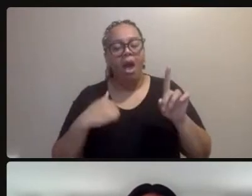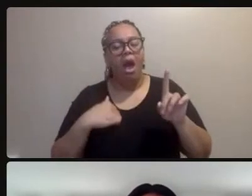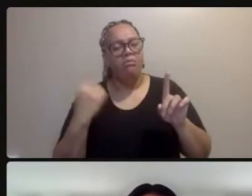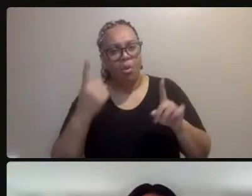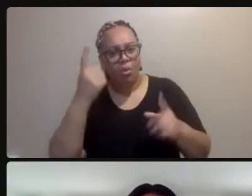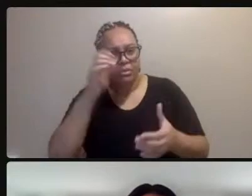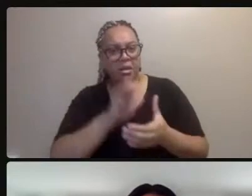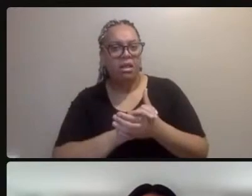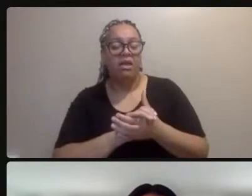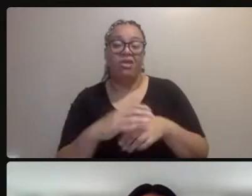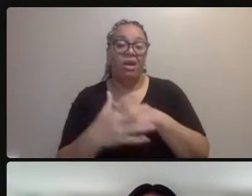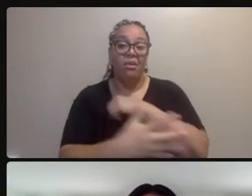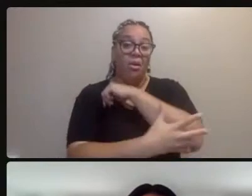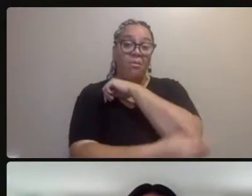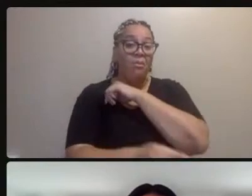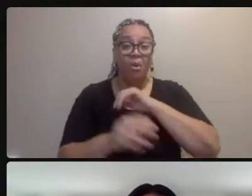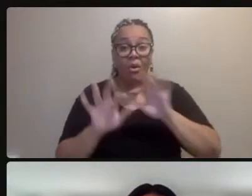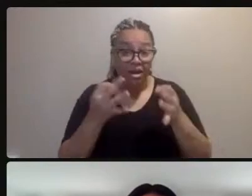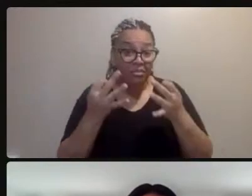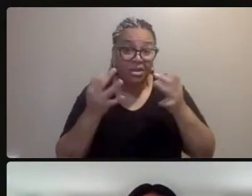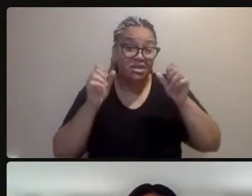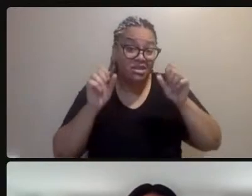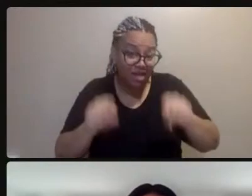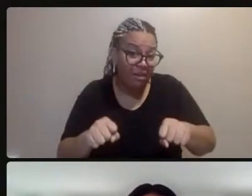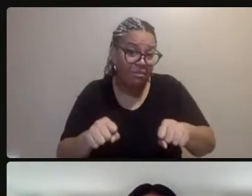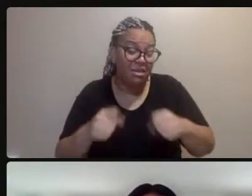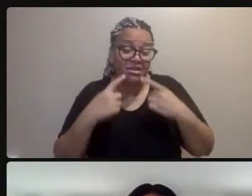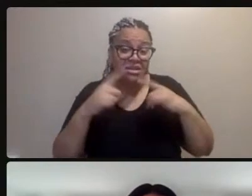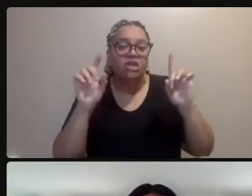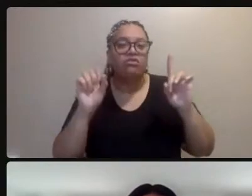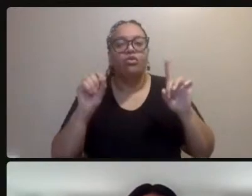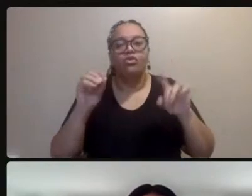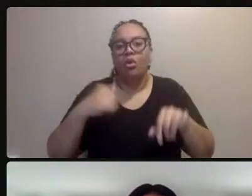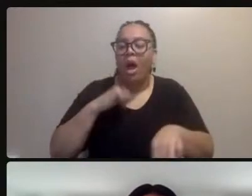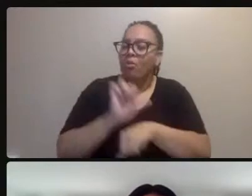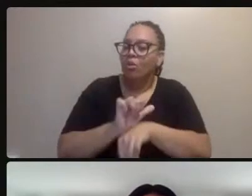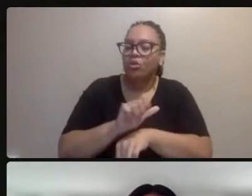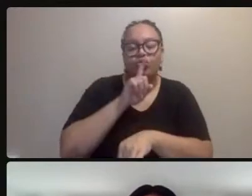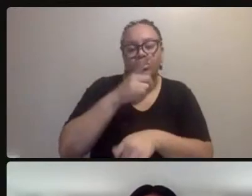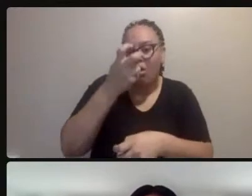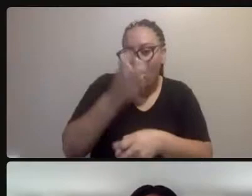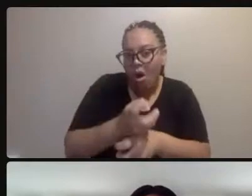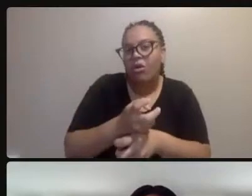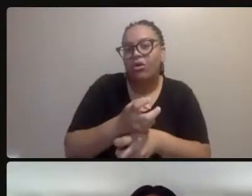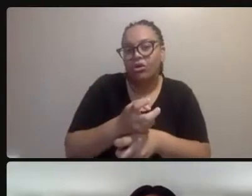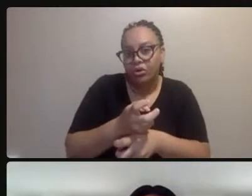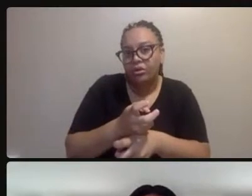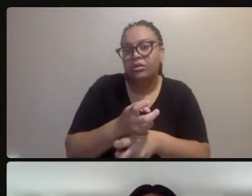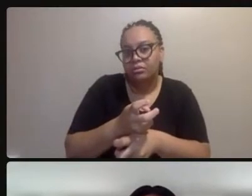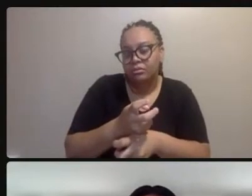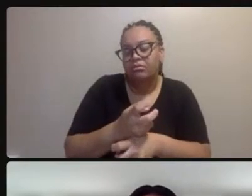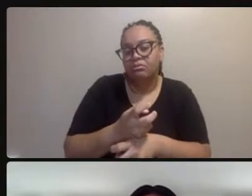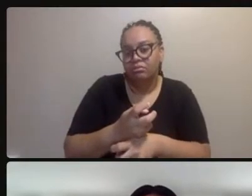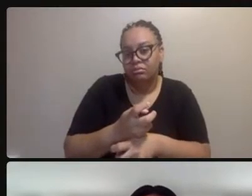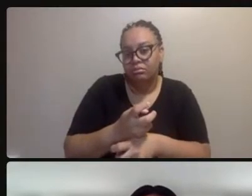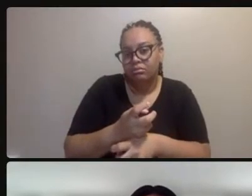HAVE THE SAME FAMILY STRUCTURE.